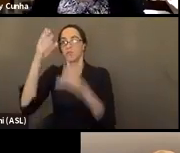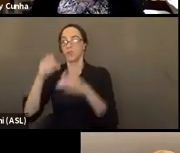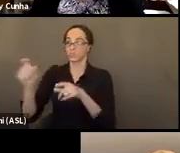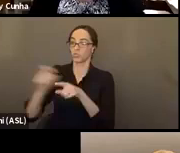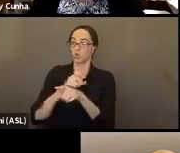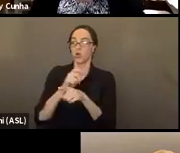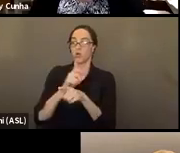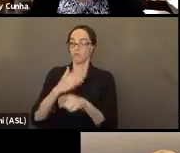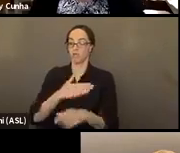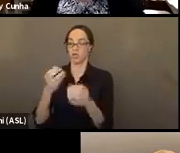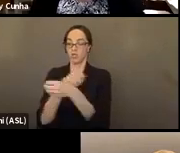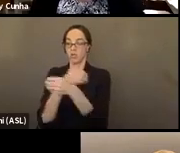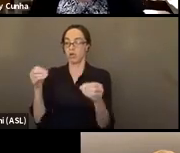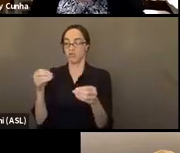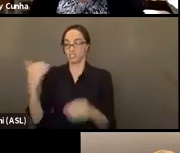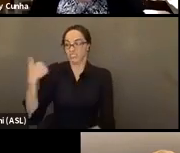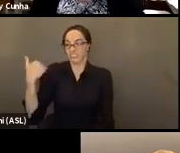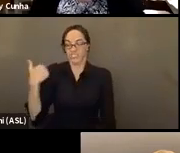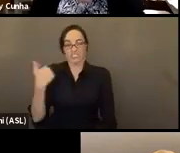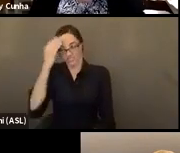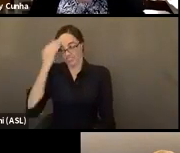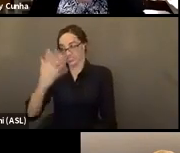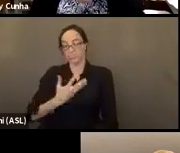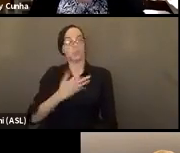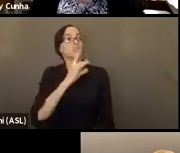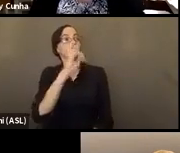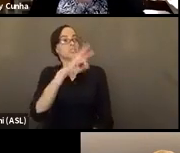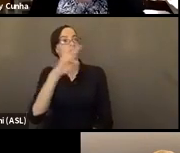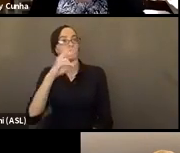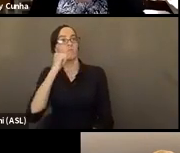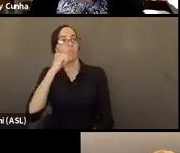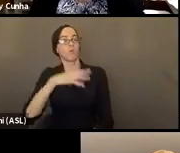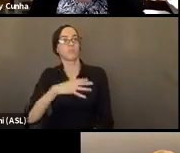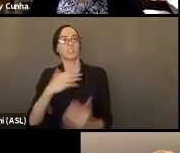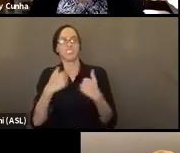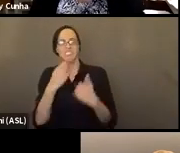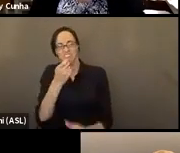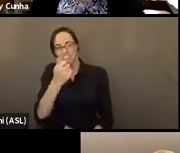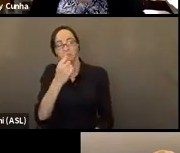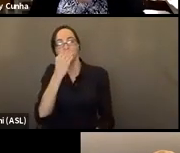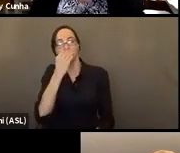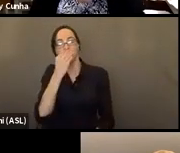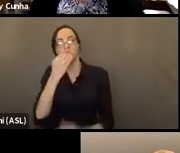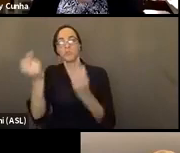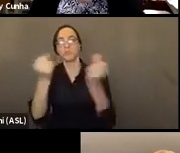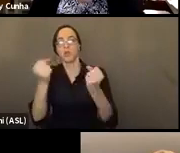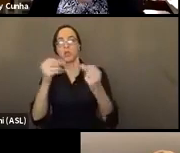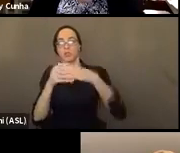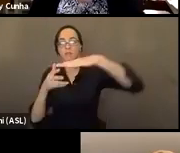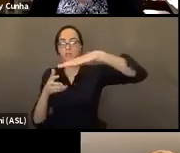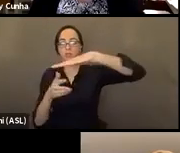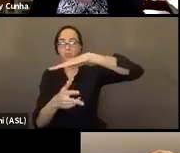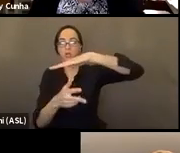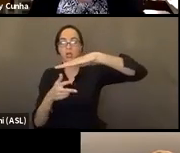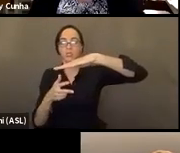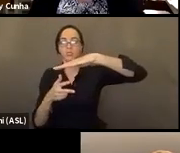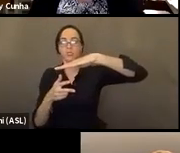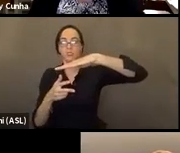little food her car was parked in the garage the garage had an electric door with no battery backup